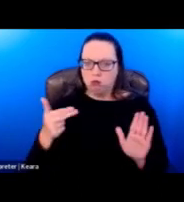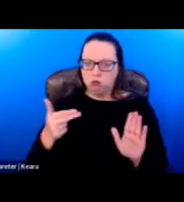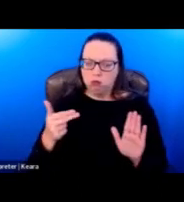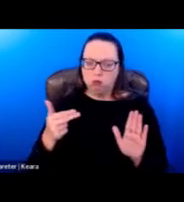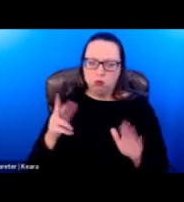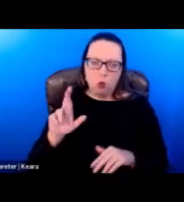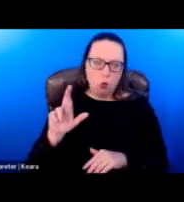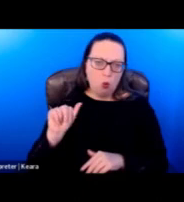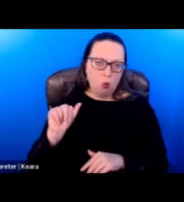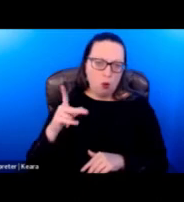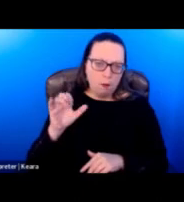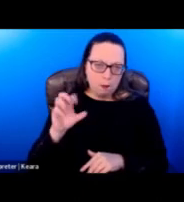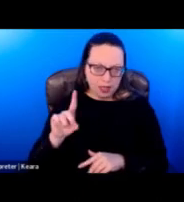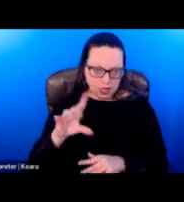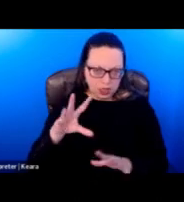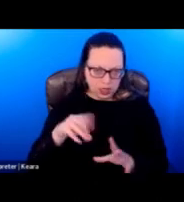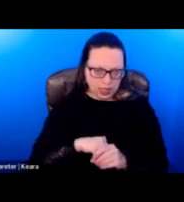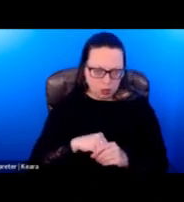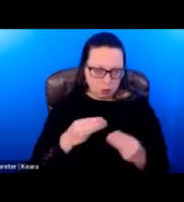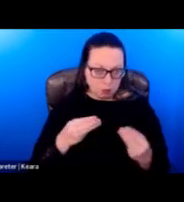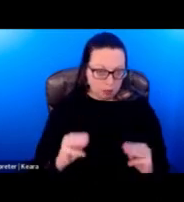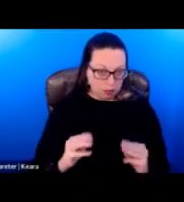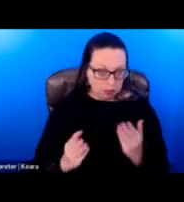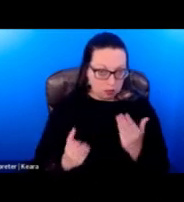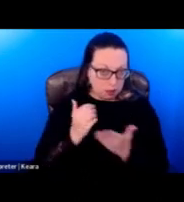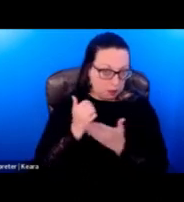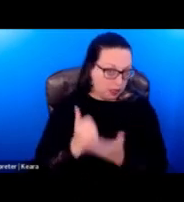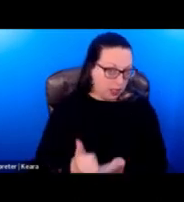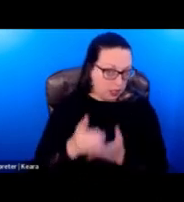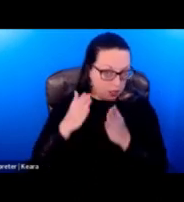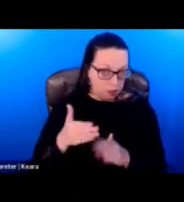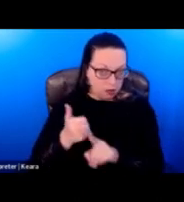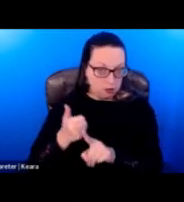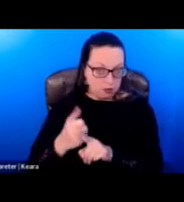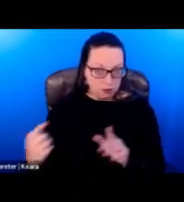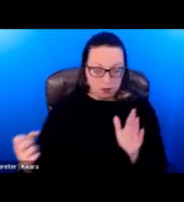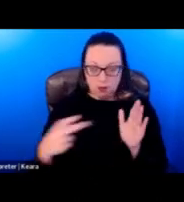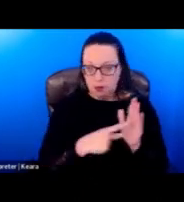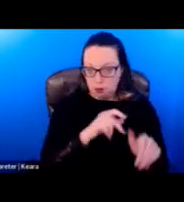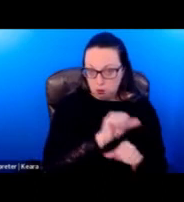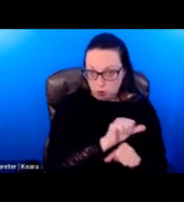engagement methods that might help a person returned to work, perhaps through accommodations